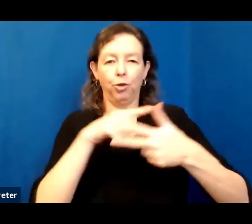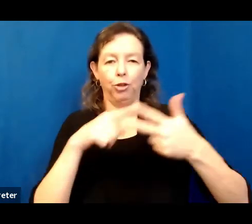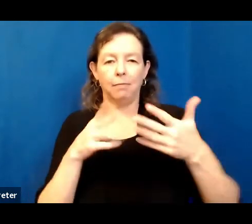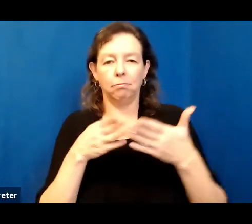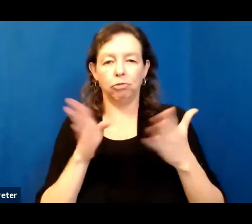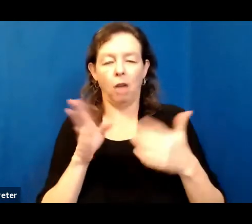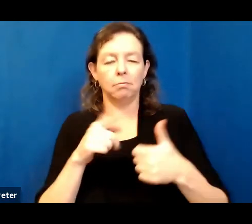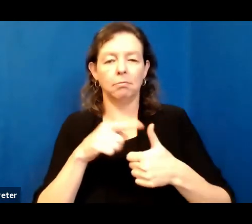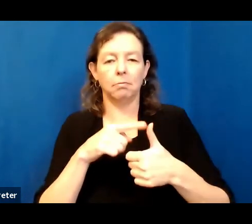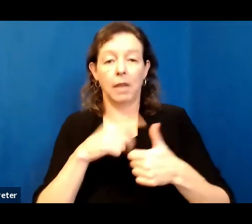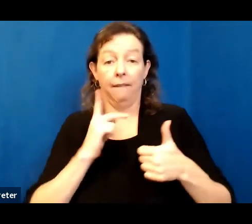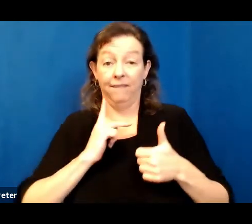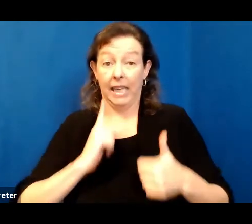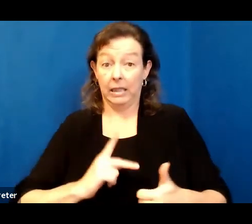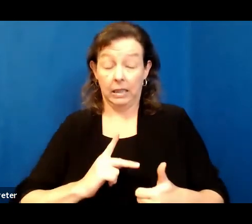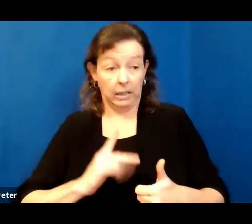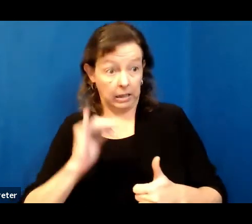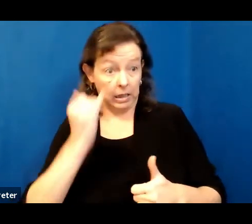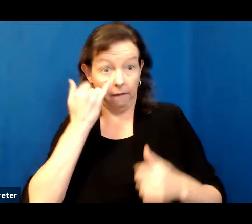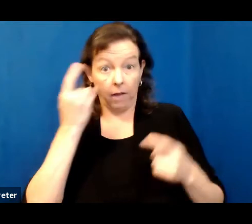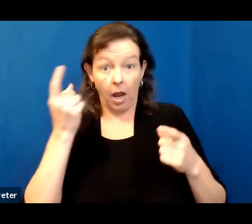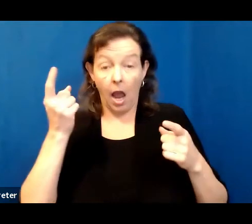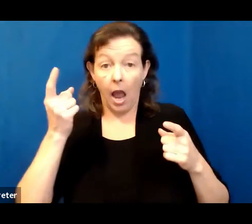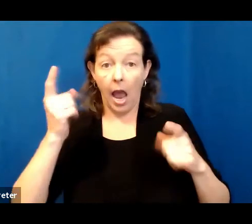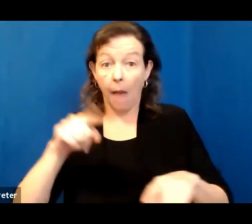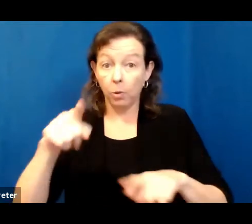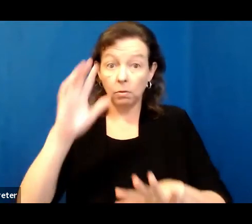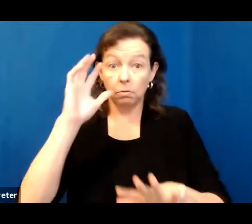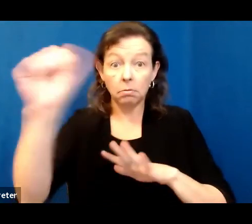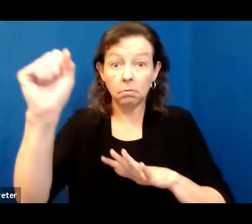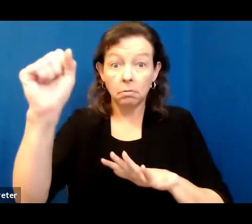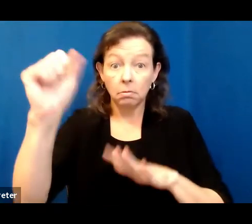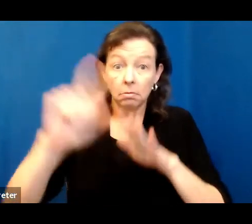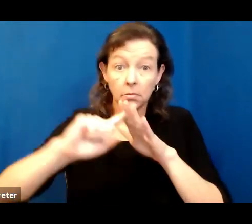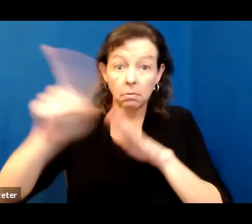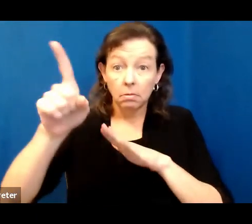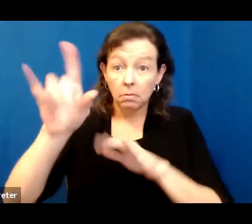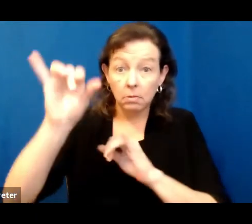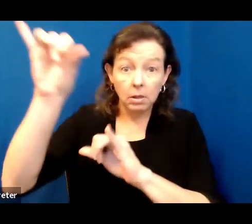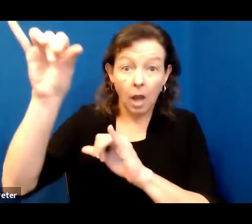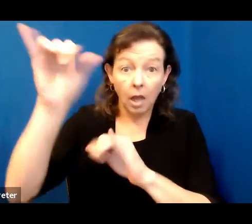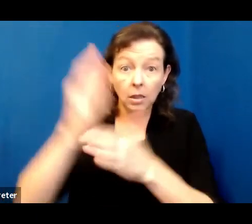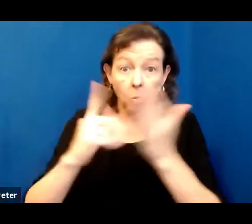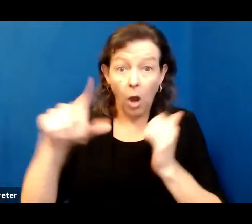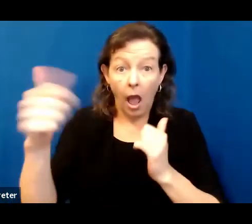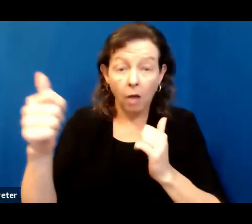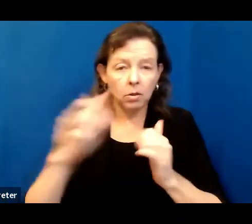physically in the event that you have to evacuate and are displaced, your residence is left unattended.